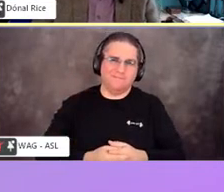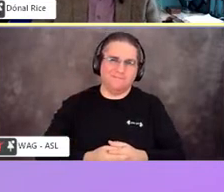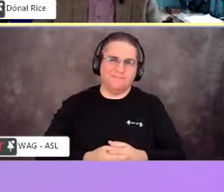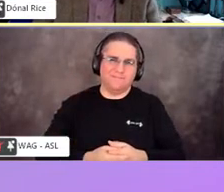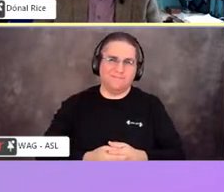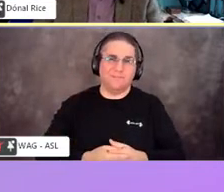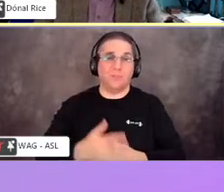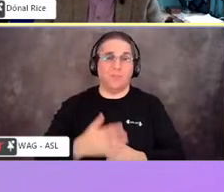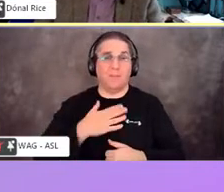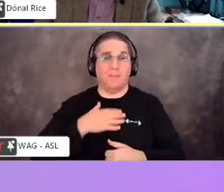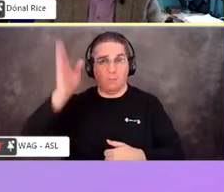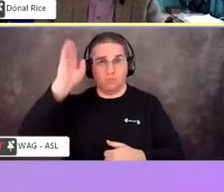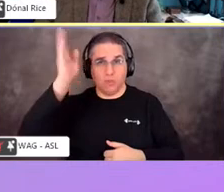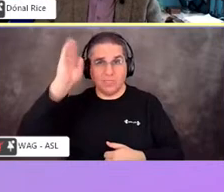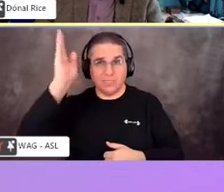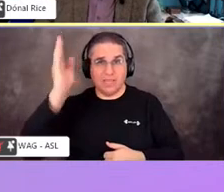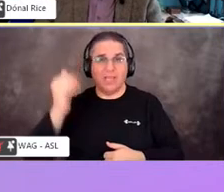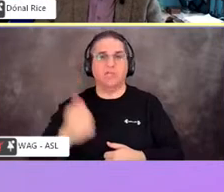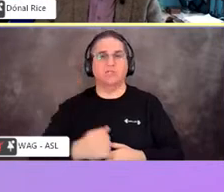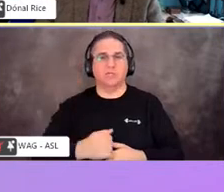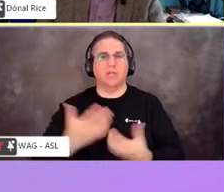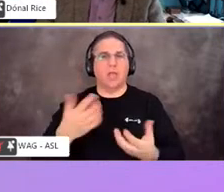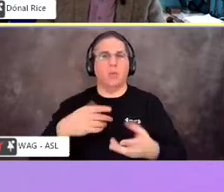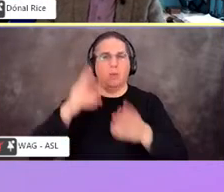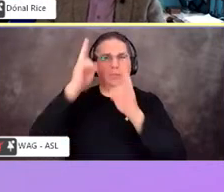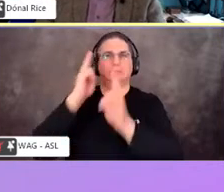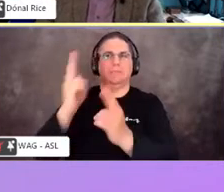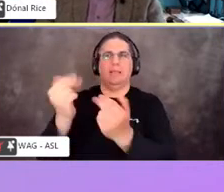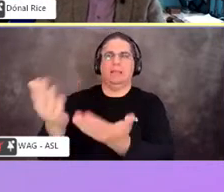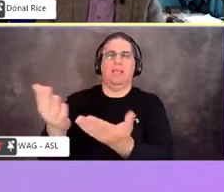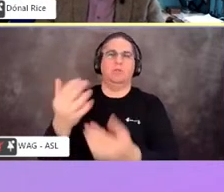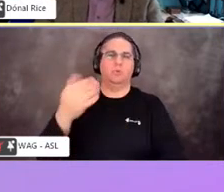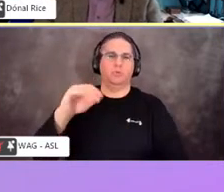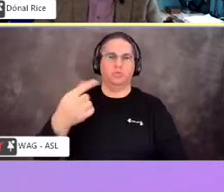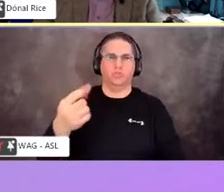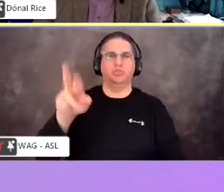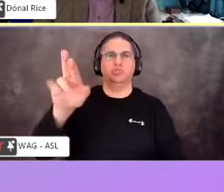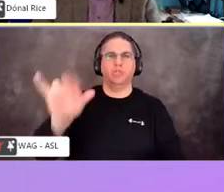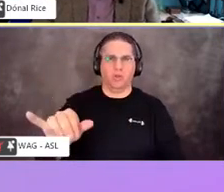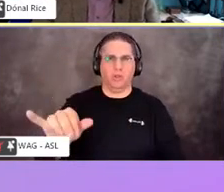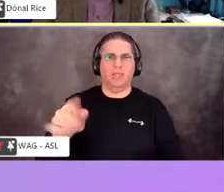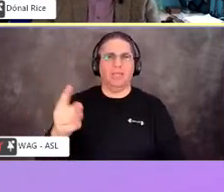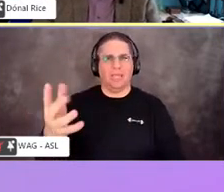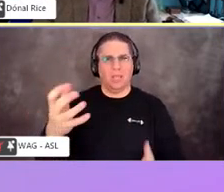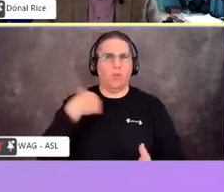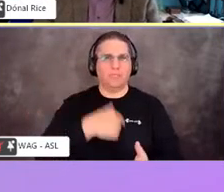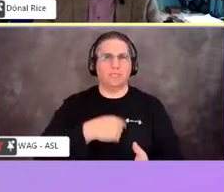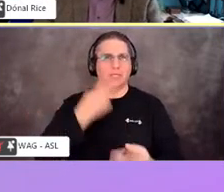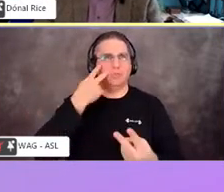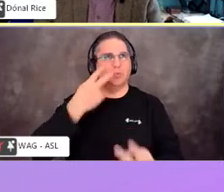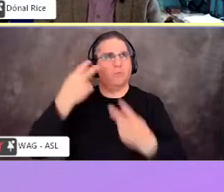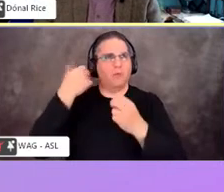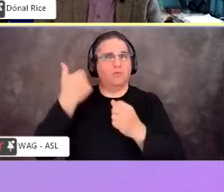that have been hugely influential in Ireland around the area of of accessability including the vision impaired